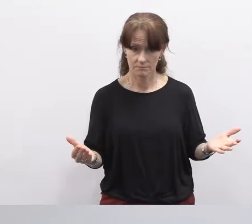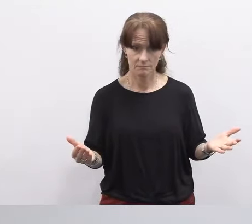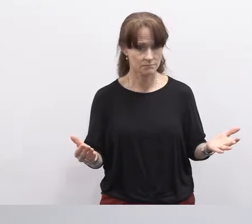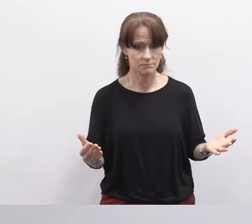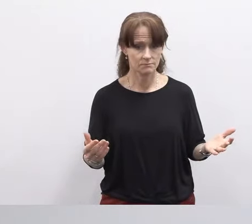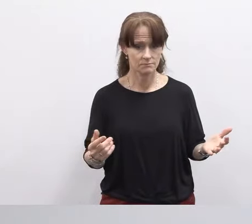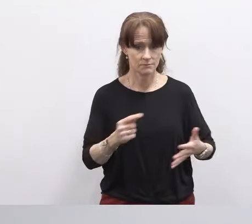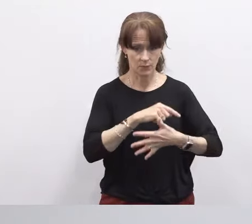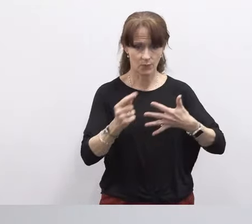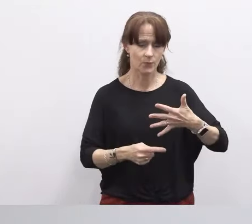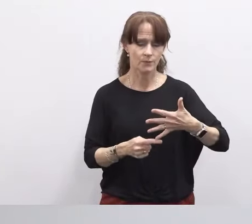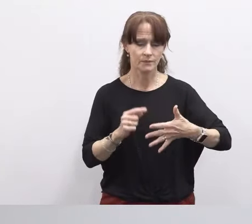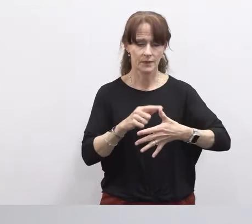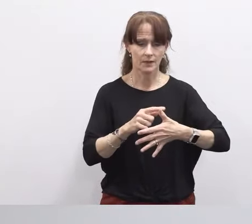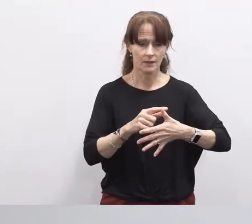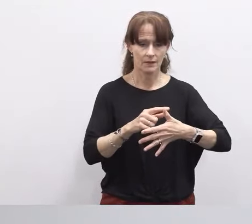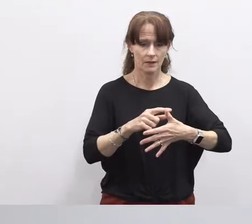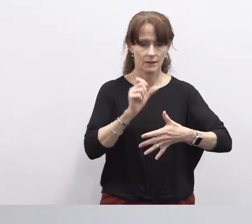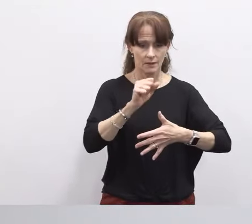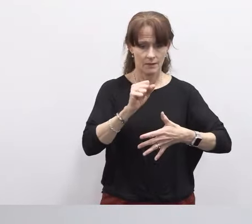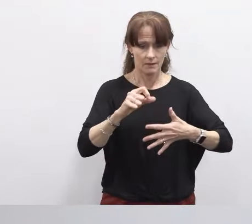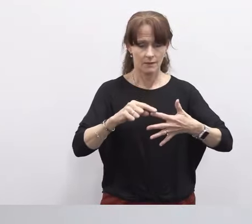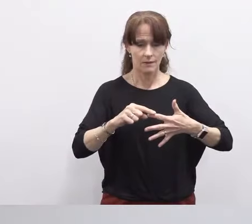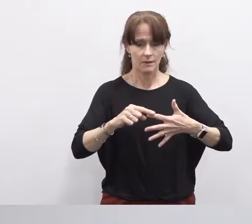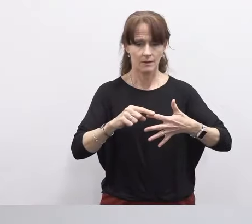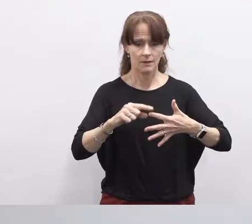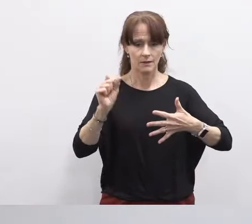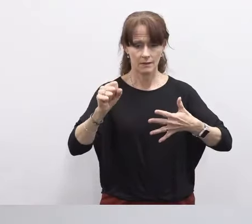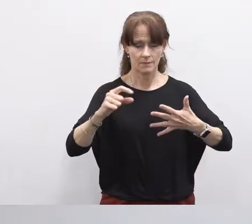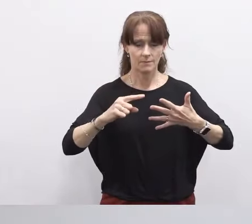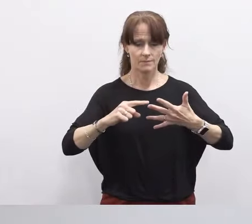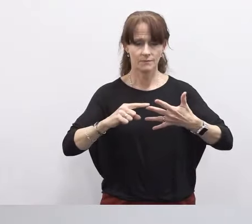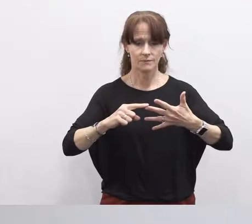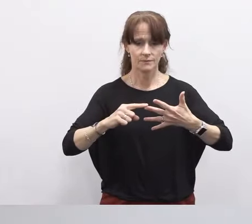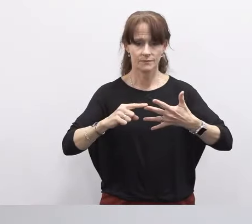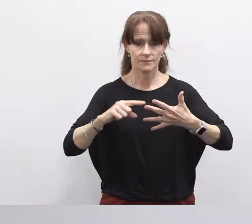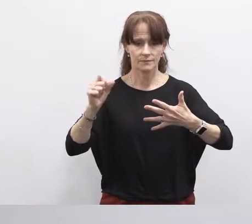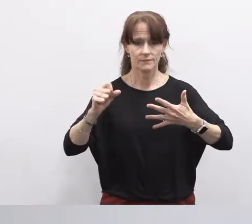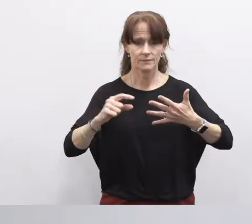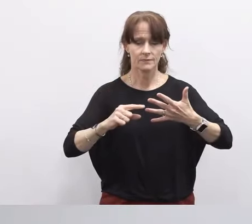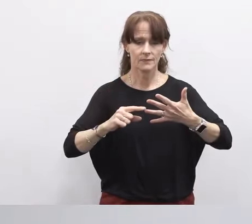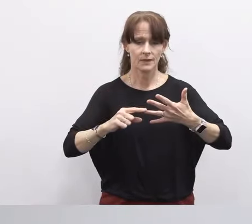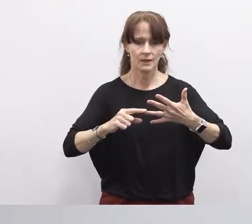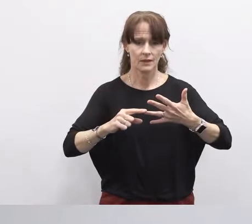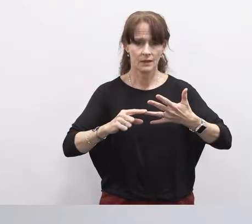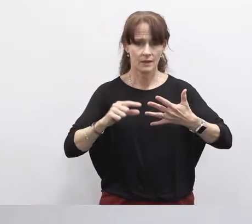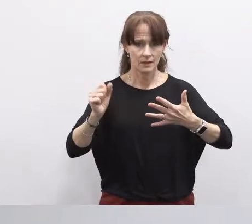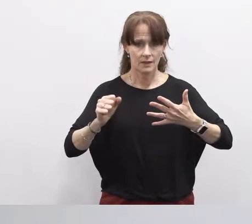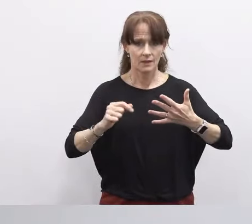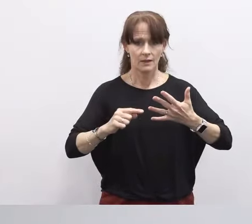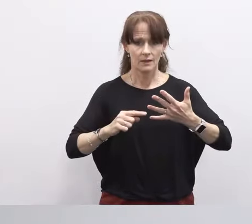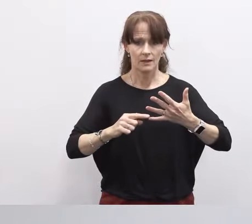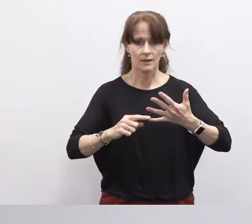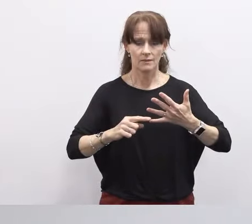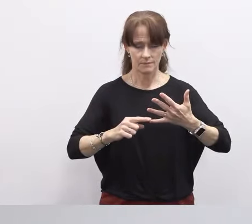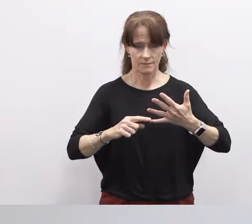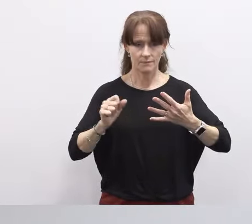Let's take our vote, Mr. Otto? Aye. Ms. Craighead. - Aye. Ms. Kerr. - Aye. Mr. Miller. - Aye. And I also vote aye,